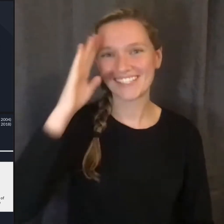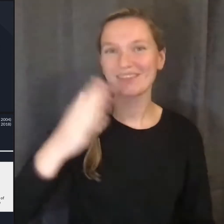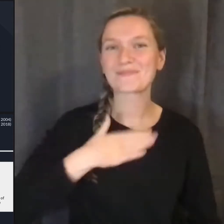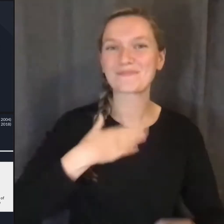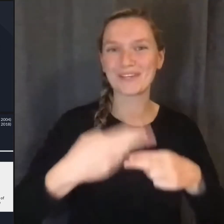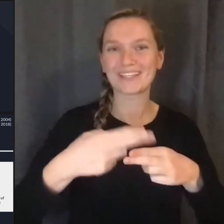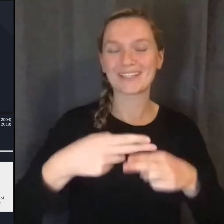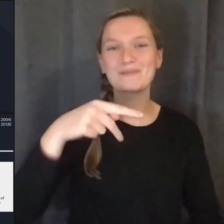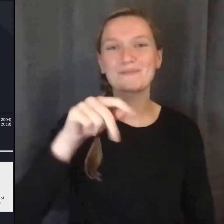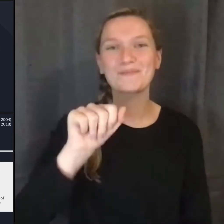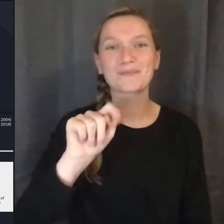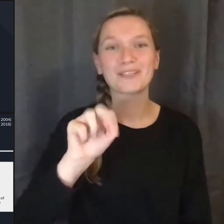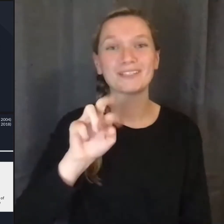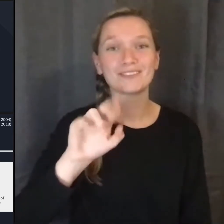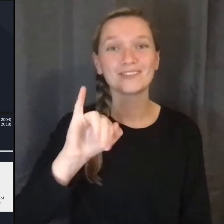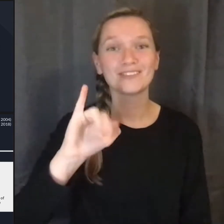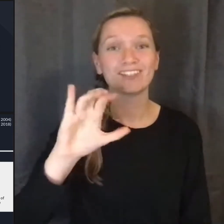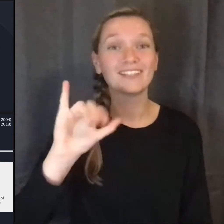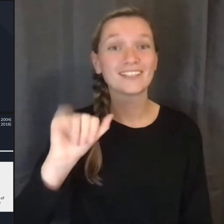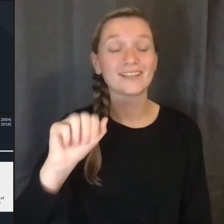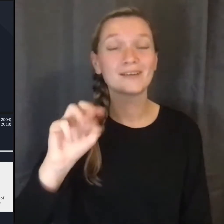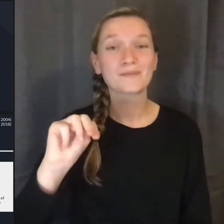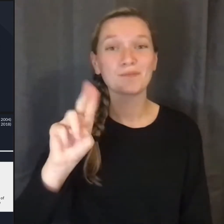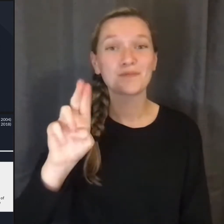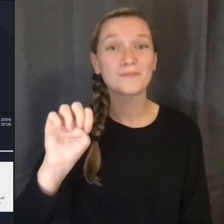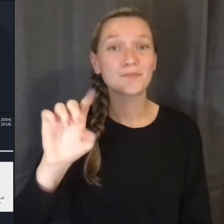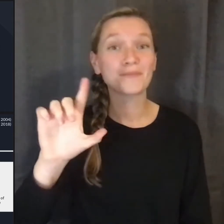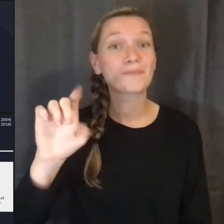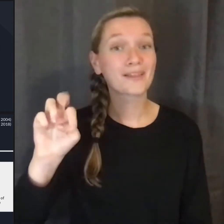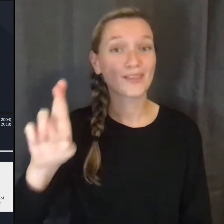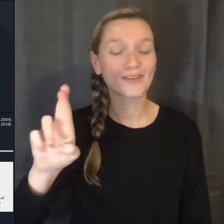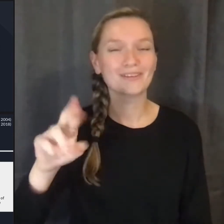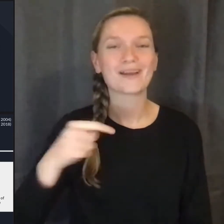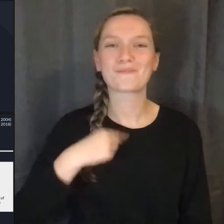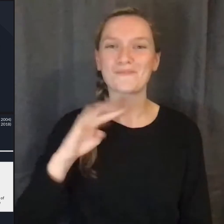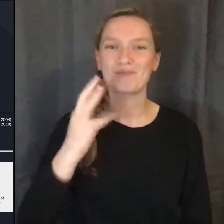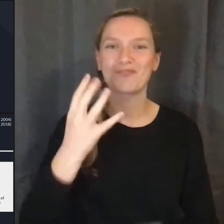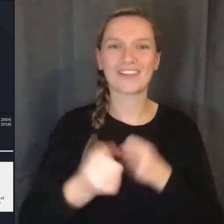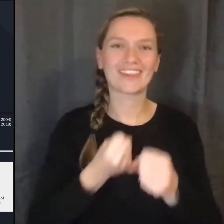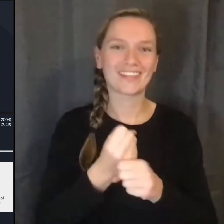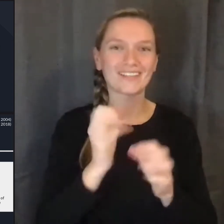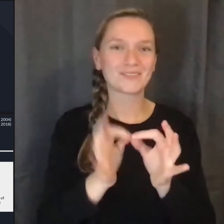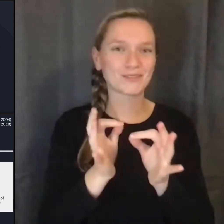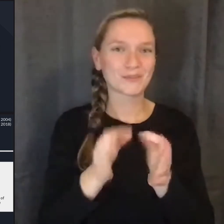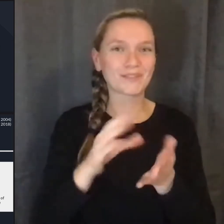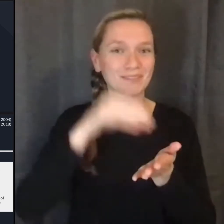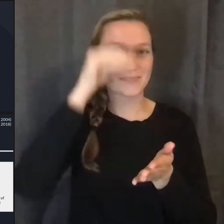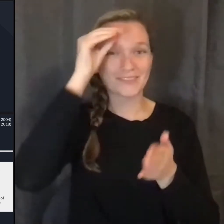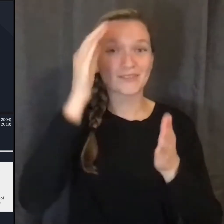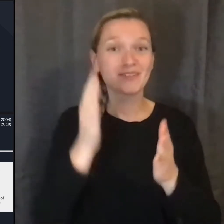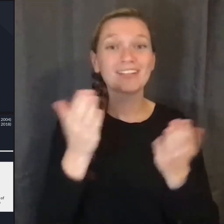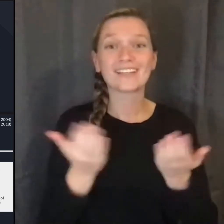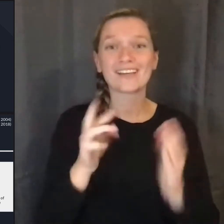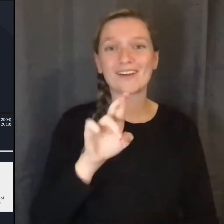Hello! My name is Patricia Mueller and i'm a fourth year interpreting student here at RIT/NTID